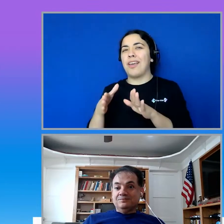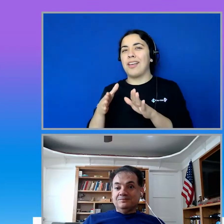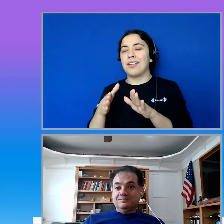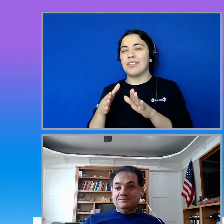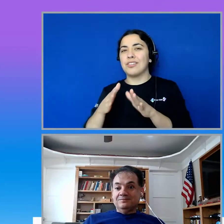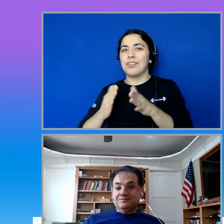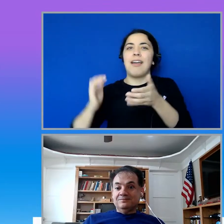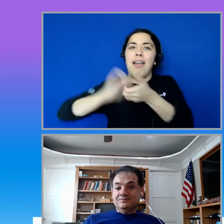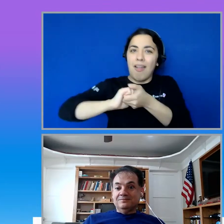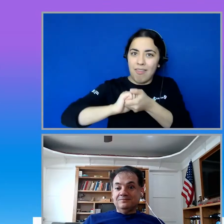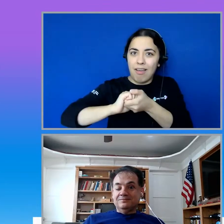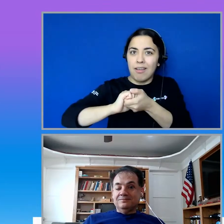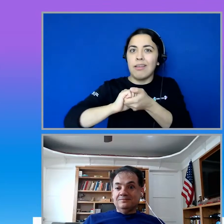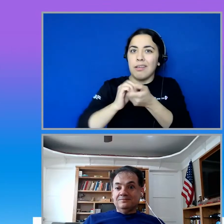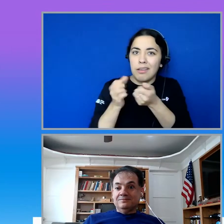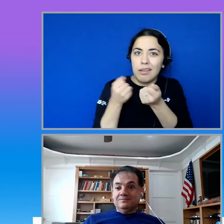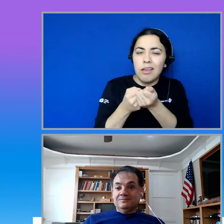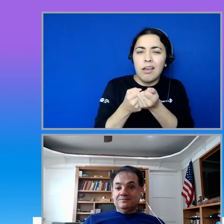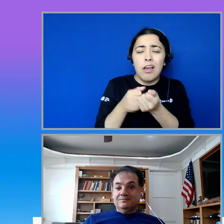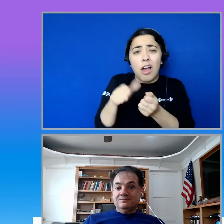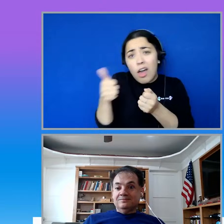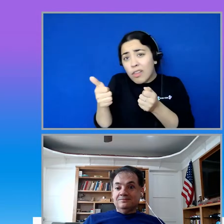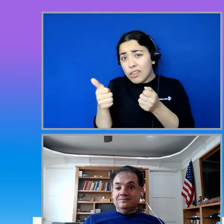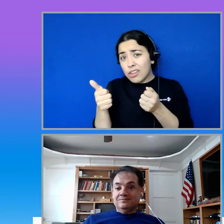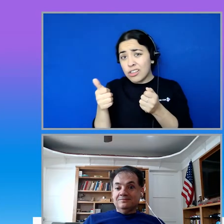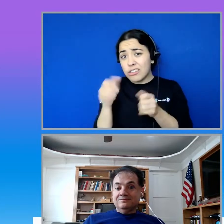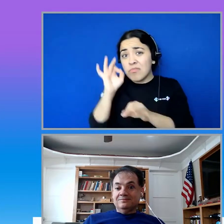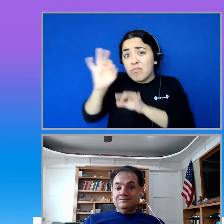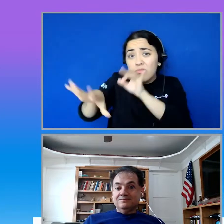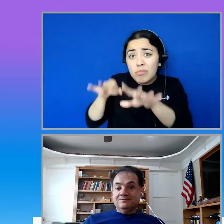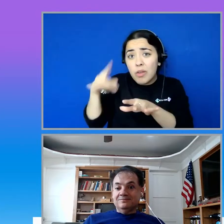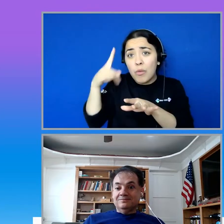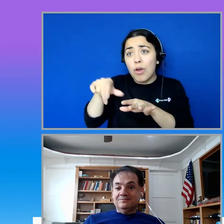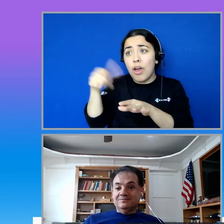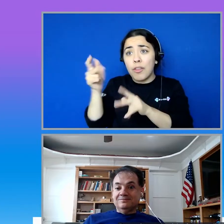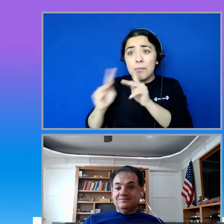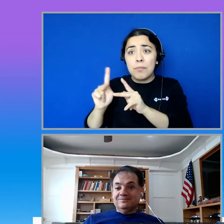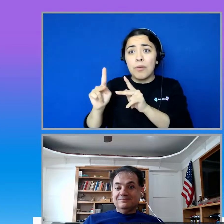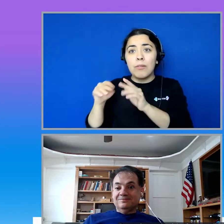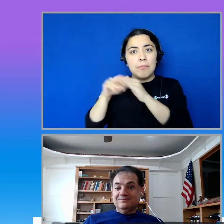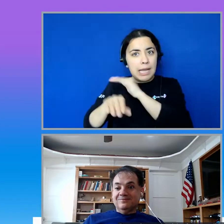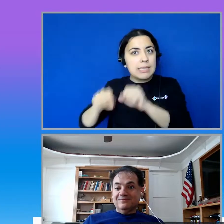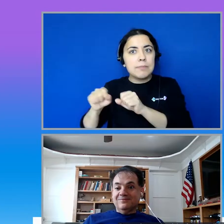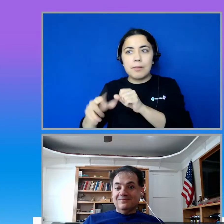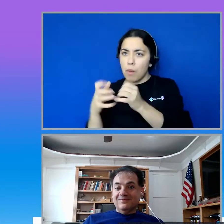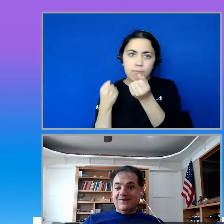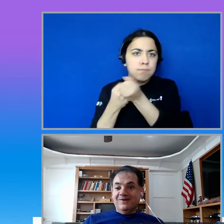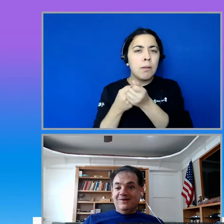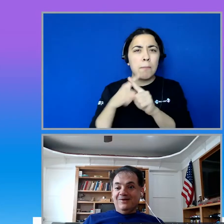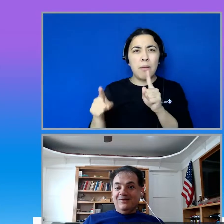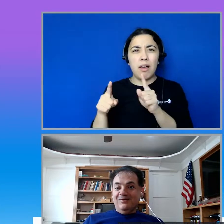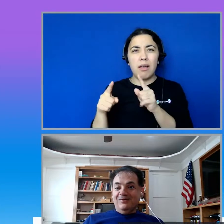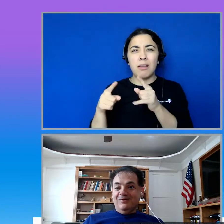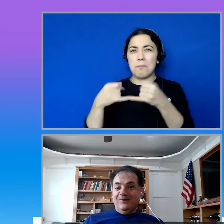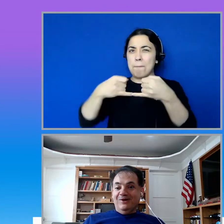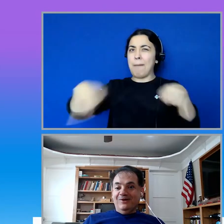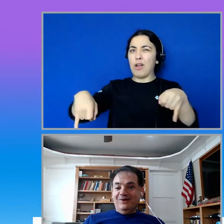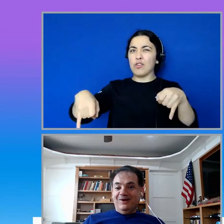accessibility champions who